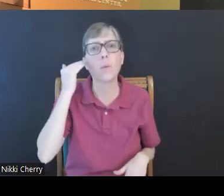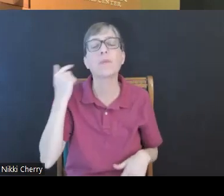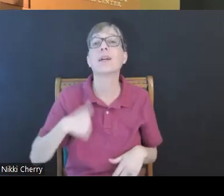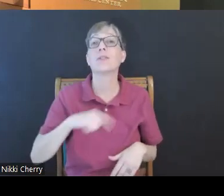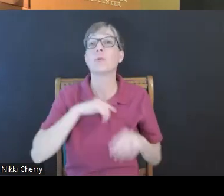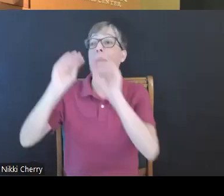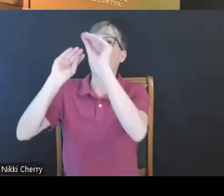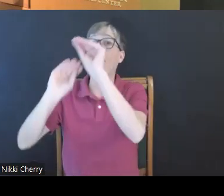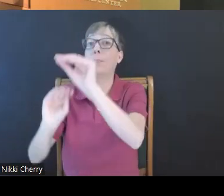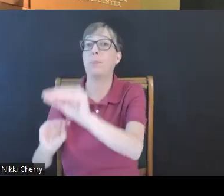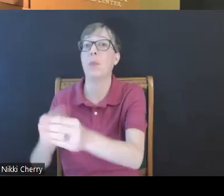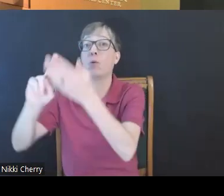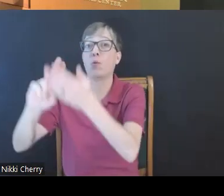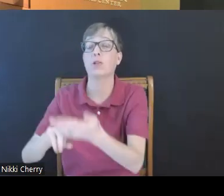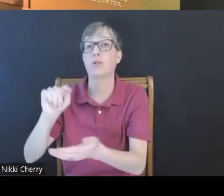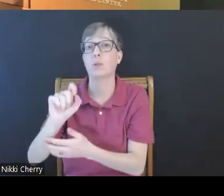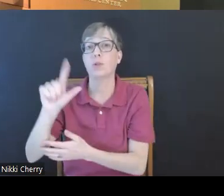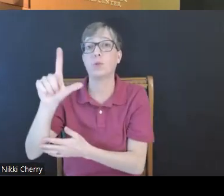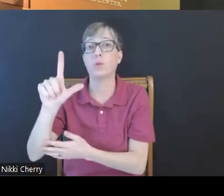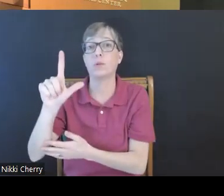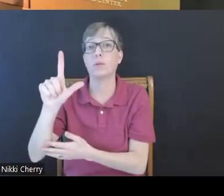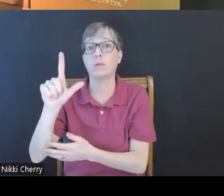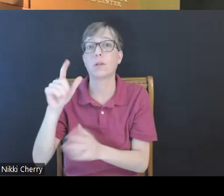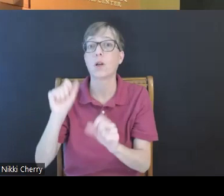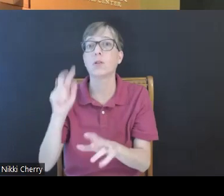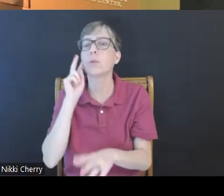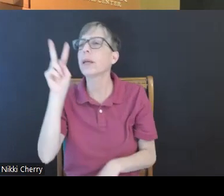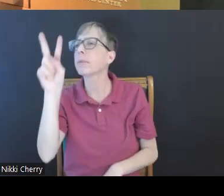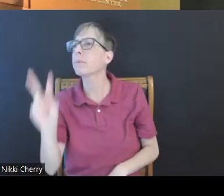care provider who are all this person's patients who are in treatment for depression but they're